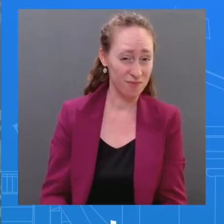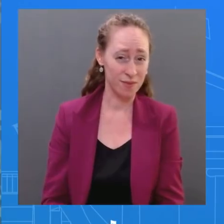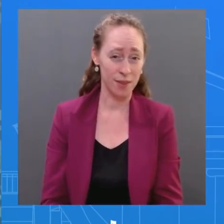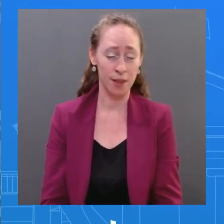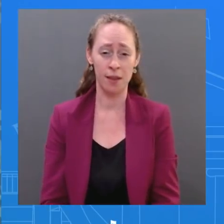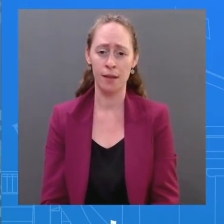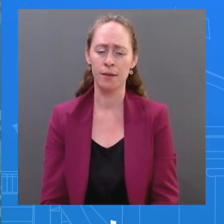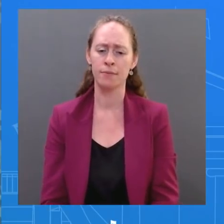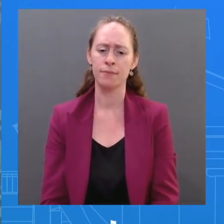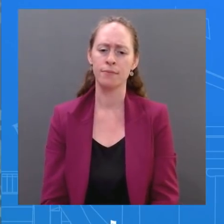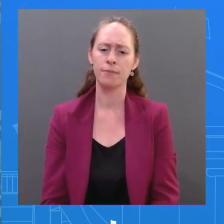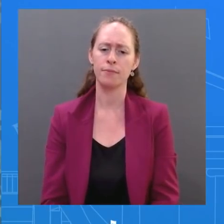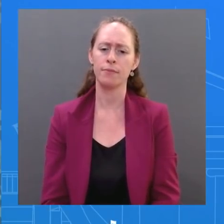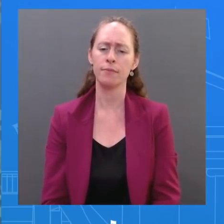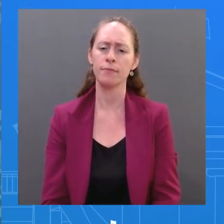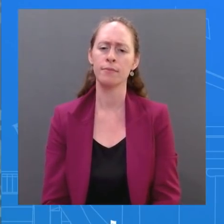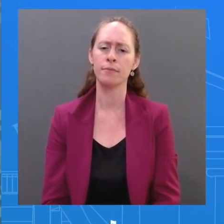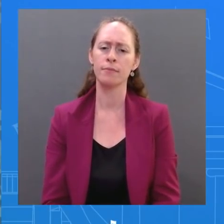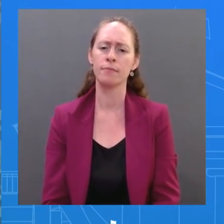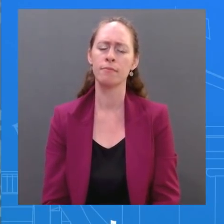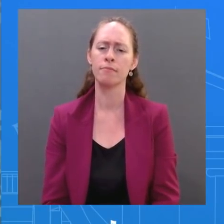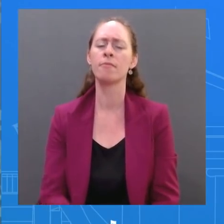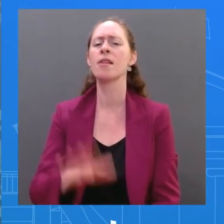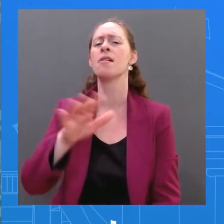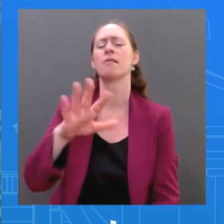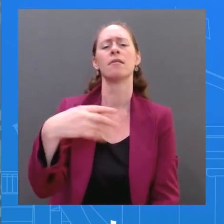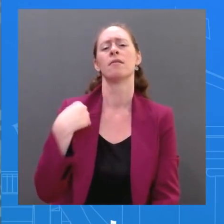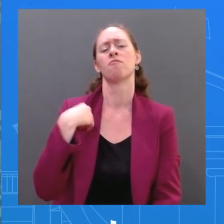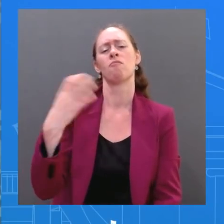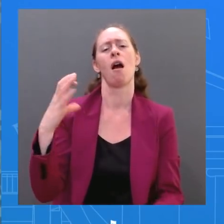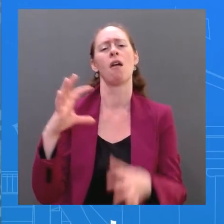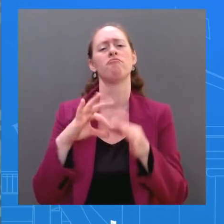Our alliance with the United Kingdom continues to be strong.